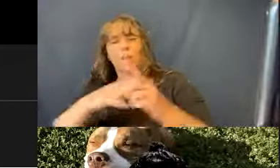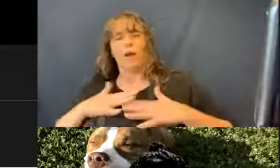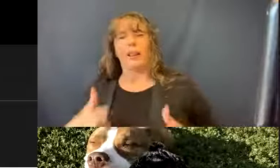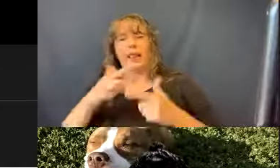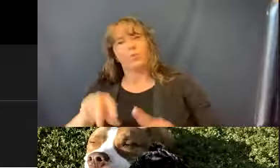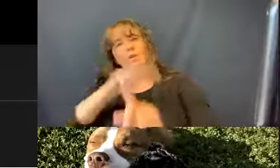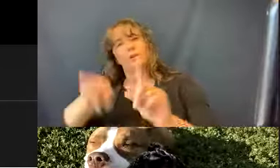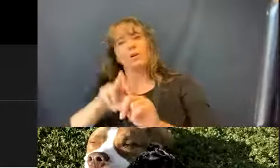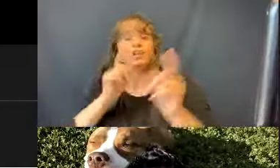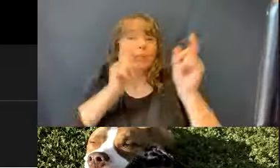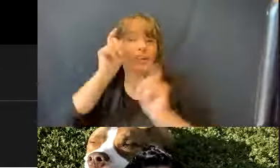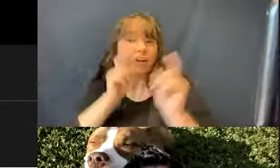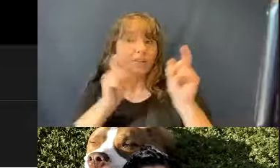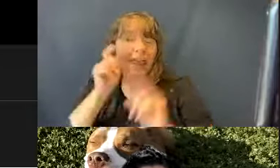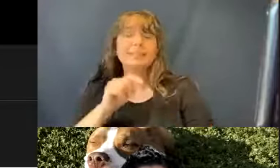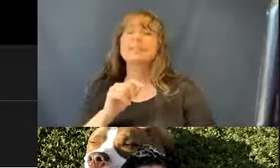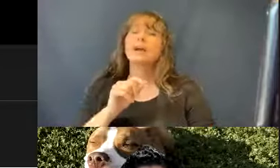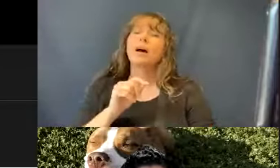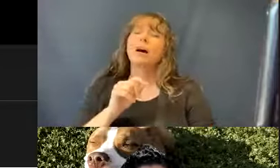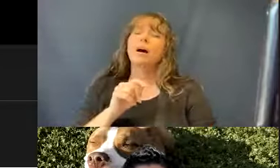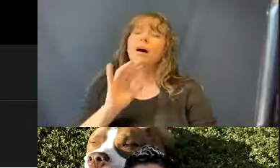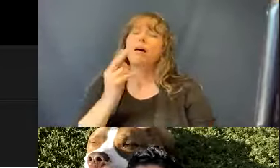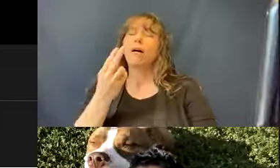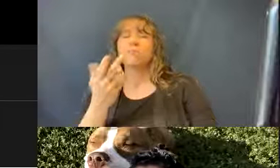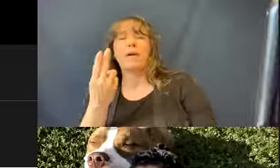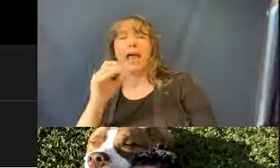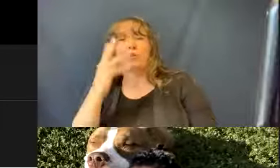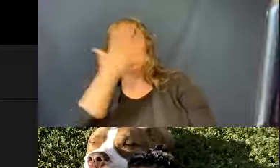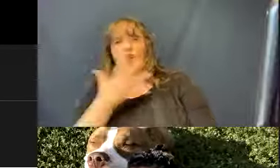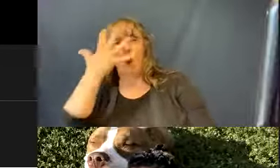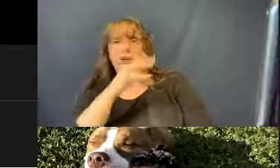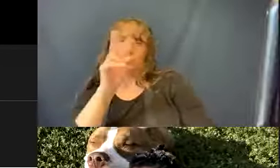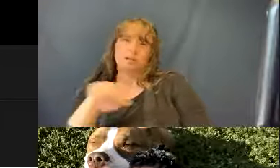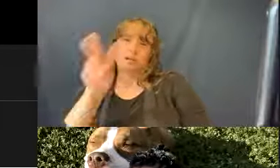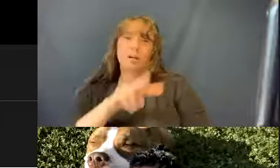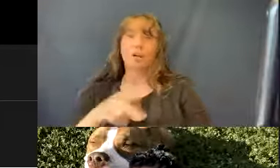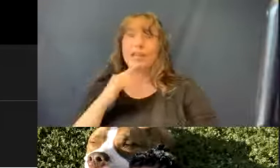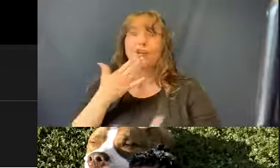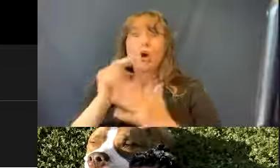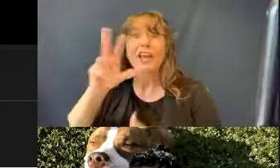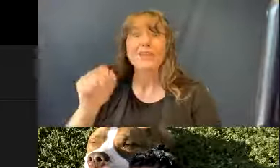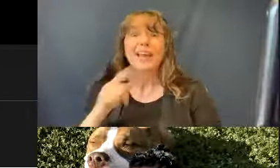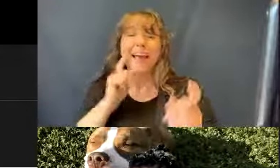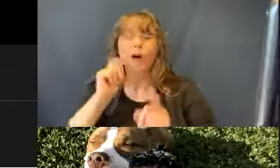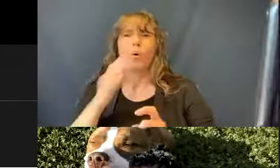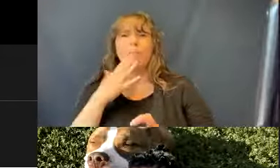on your face, how you look. Are you saying good news? Are you saying bad news? And a